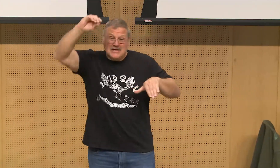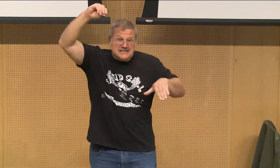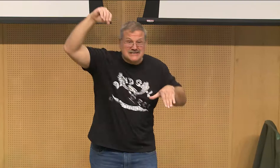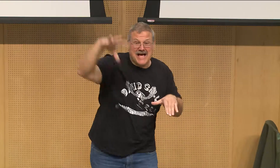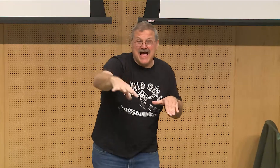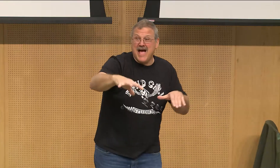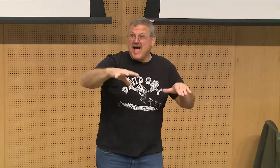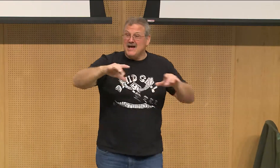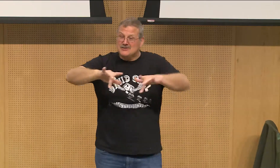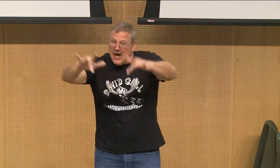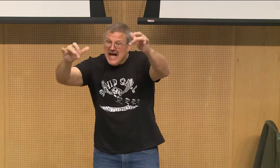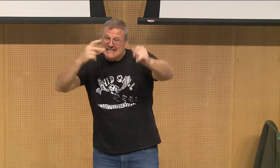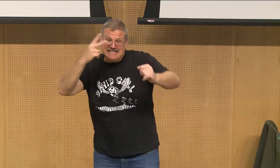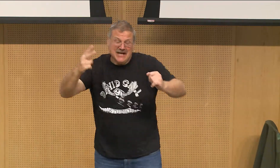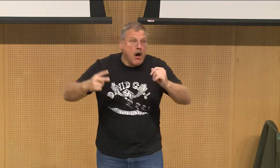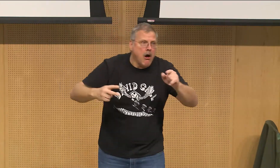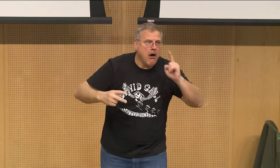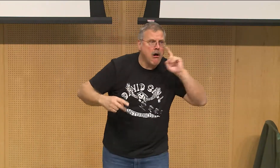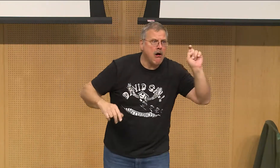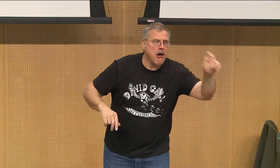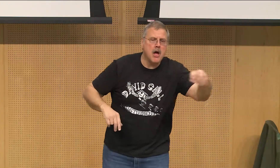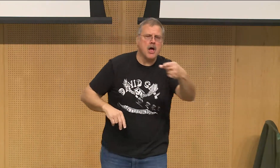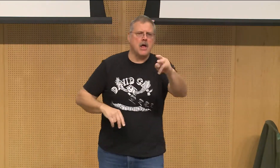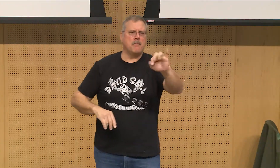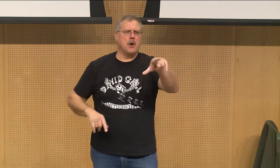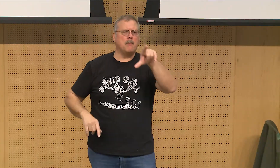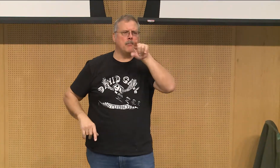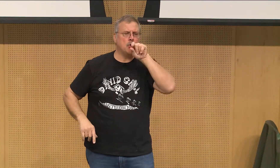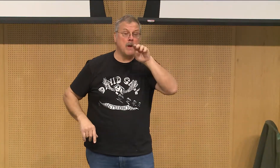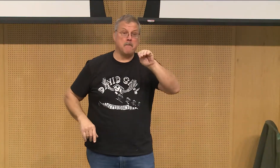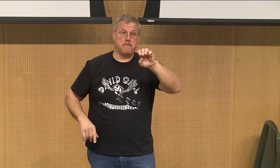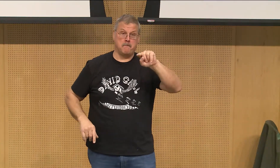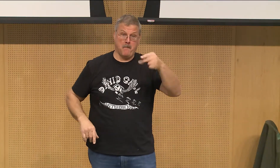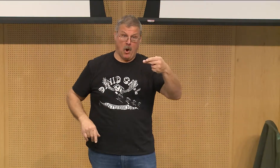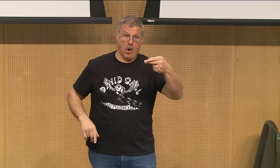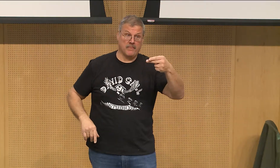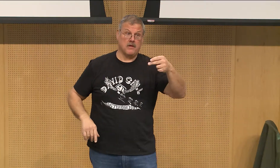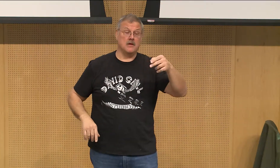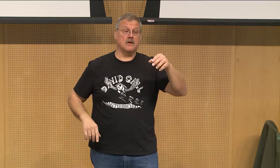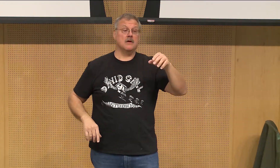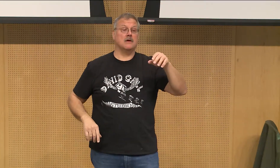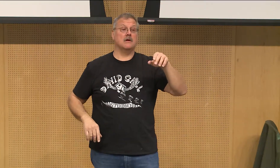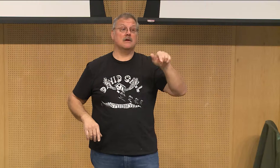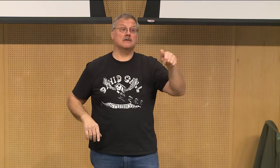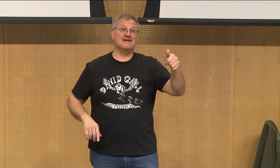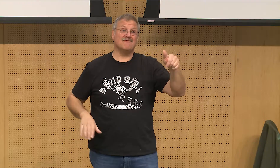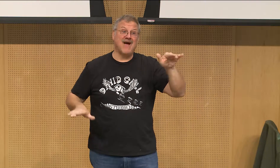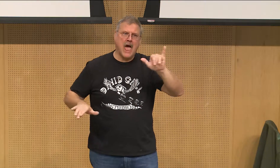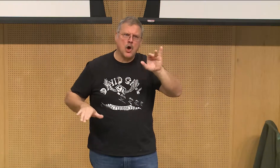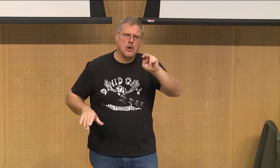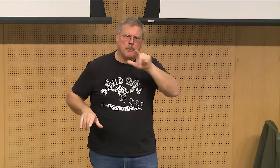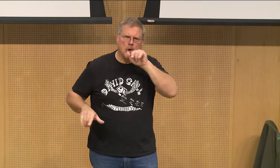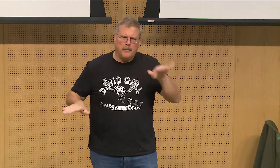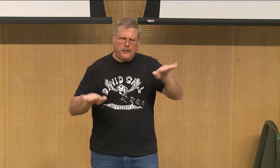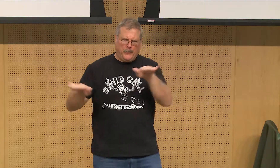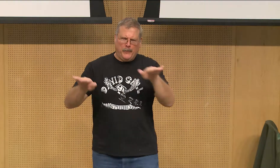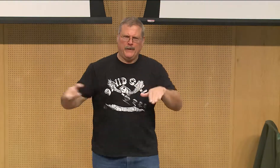She sees the moon, and it's sparkling off the plants, and there's a moth that's flying.